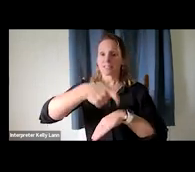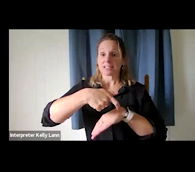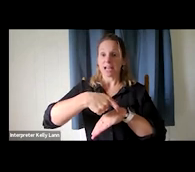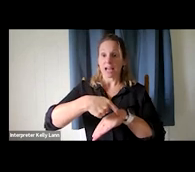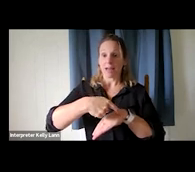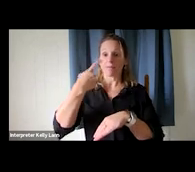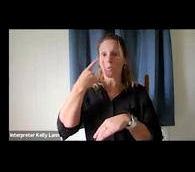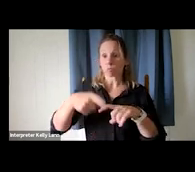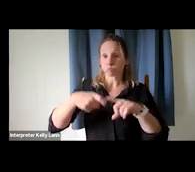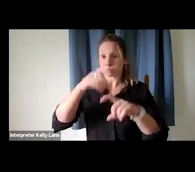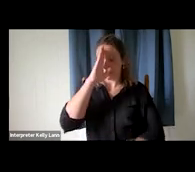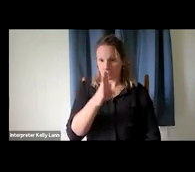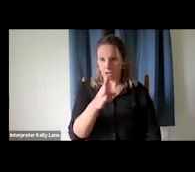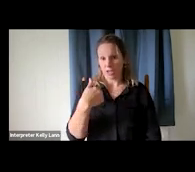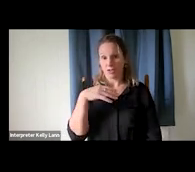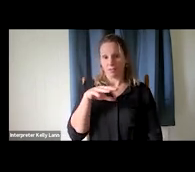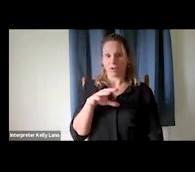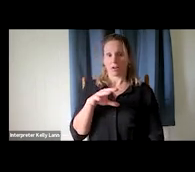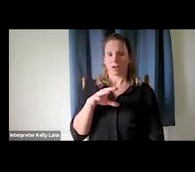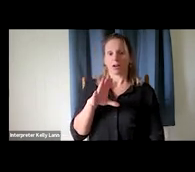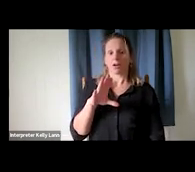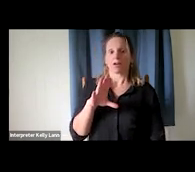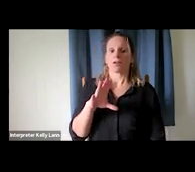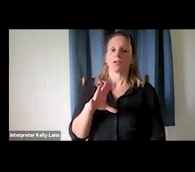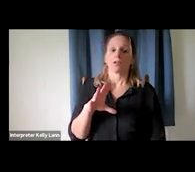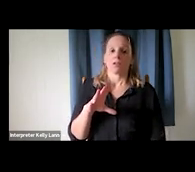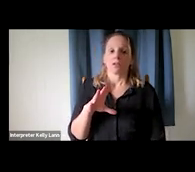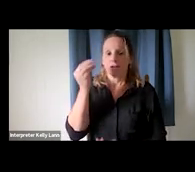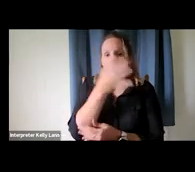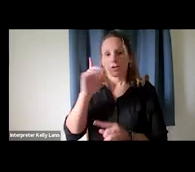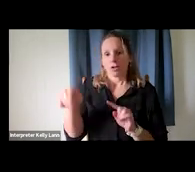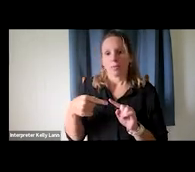that you have quotes for. But also I found quotes of my folks